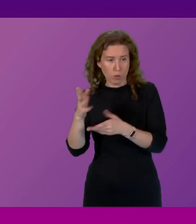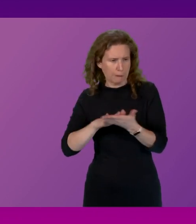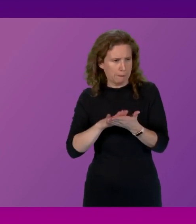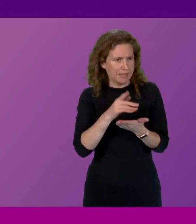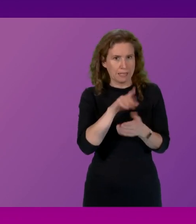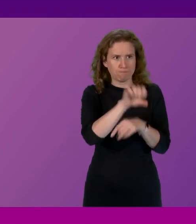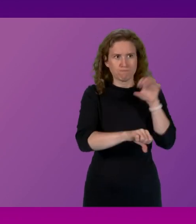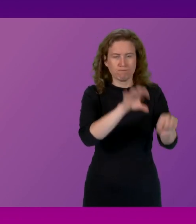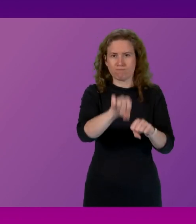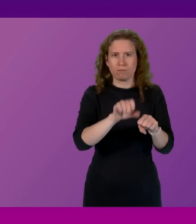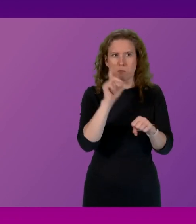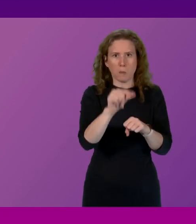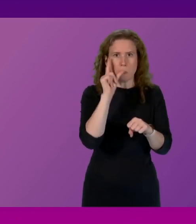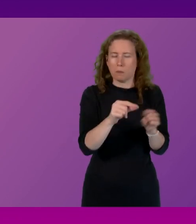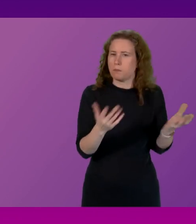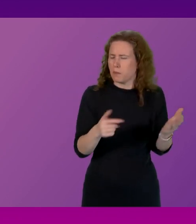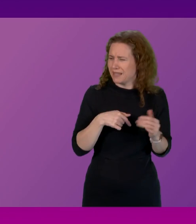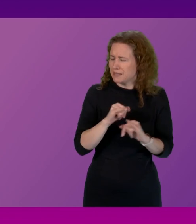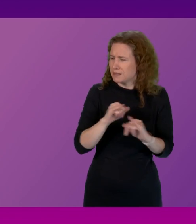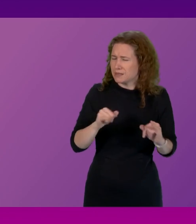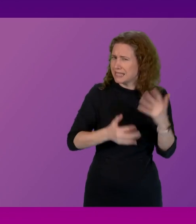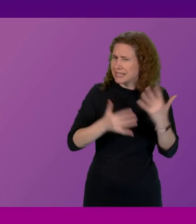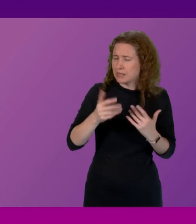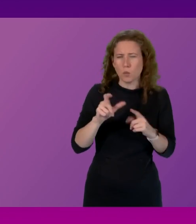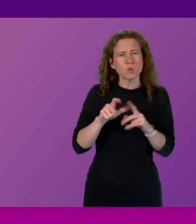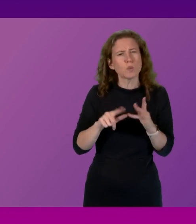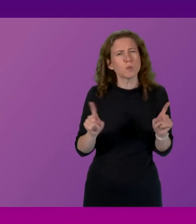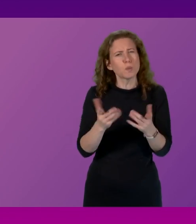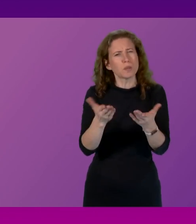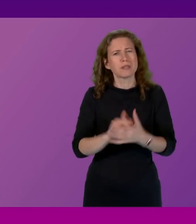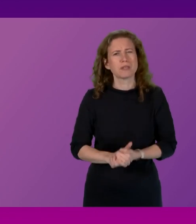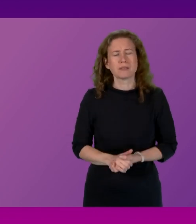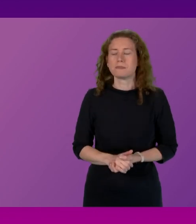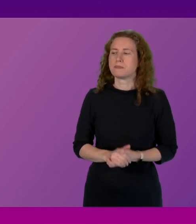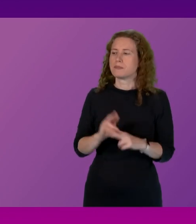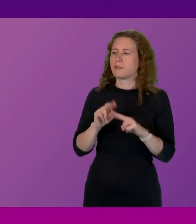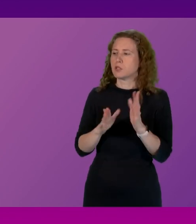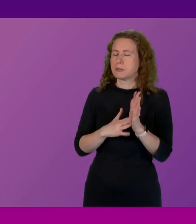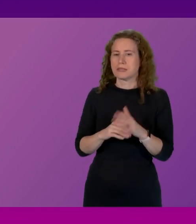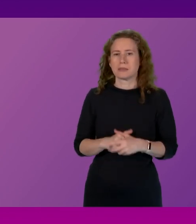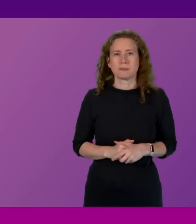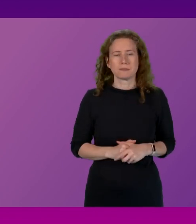about those tragic statistics, and what is the Scottish Government going to do about them?